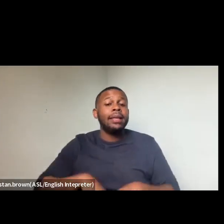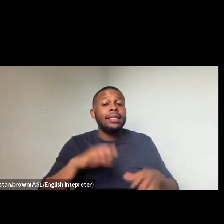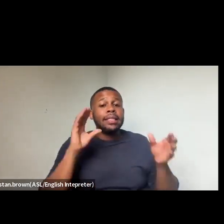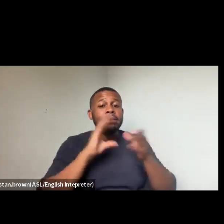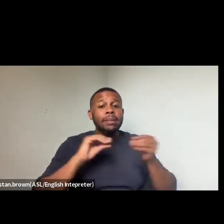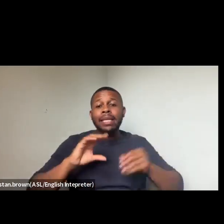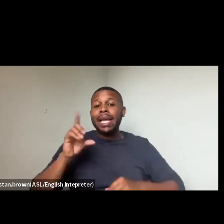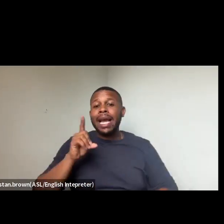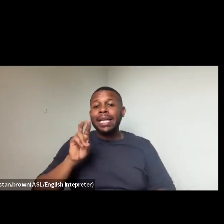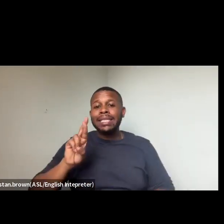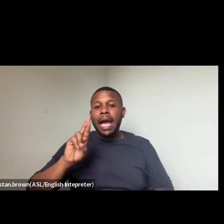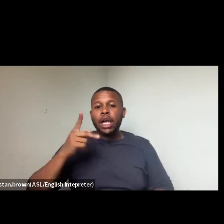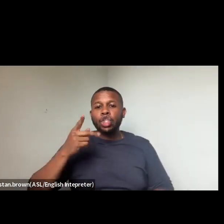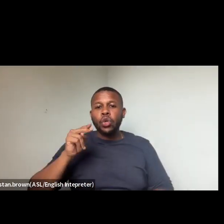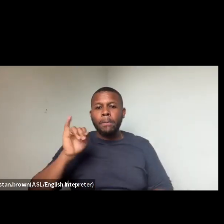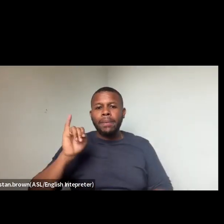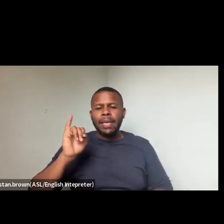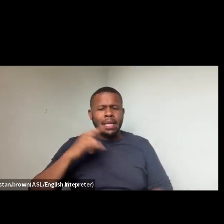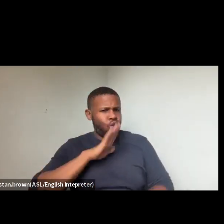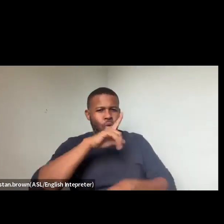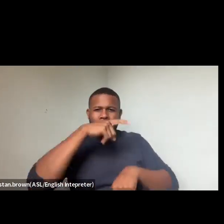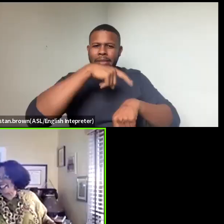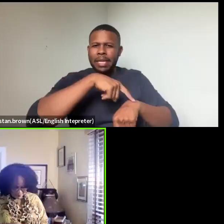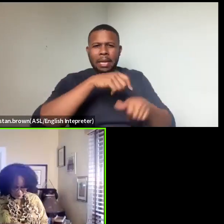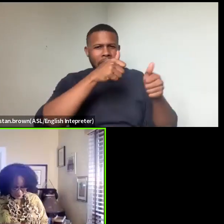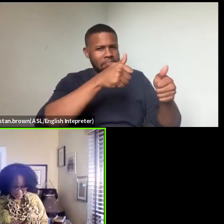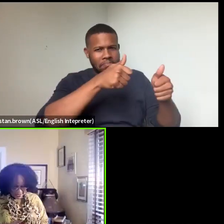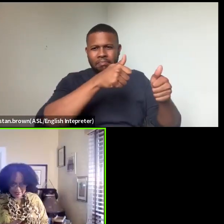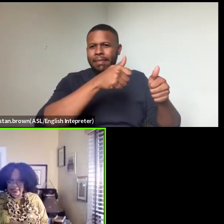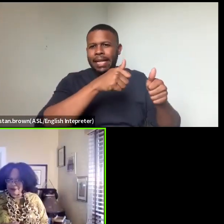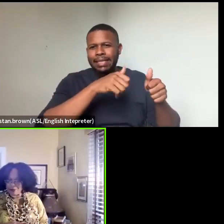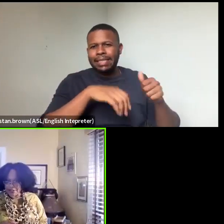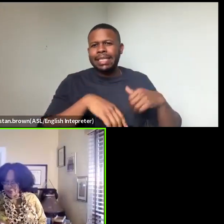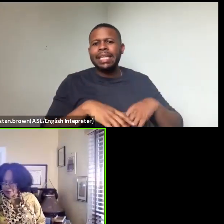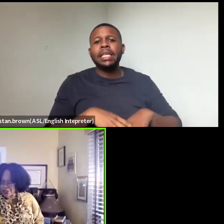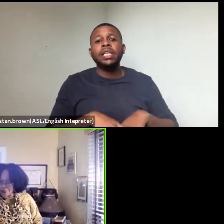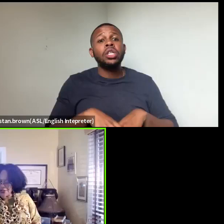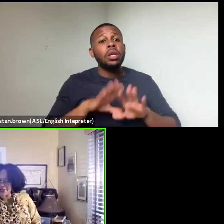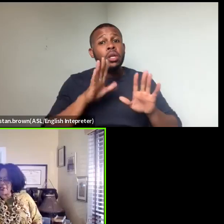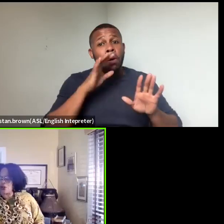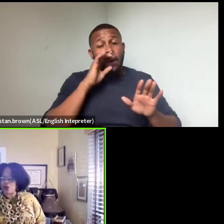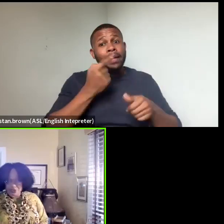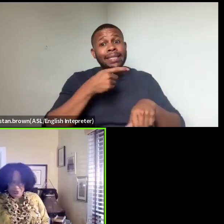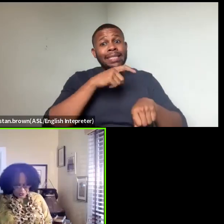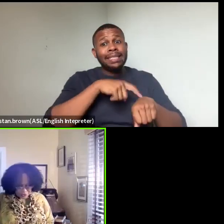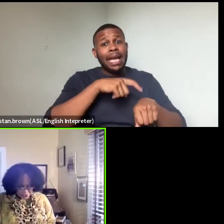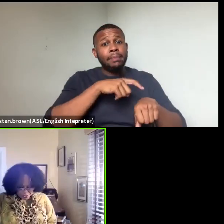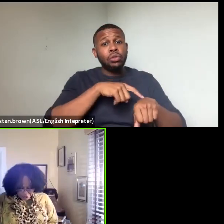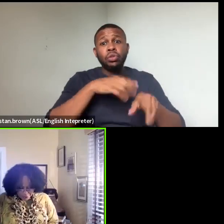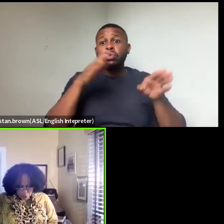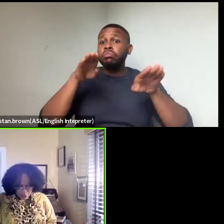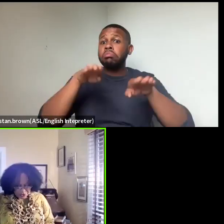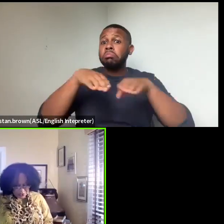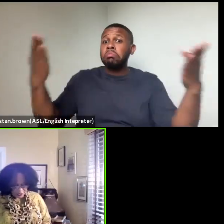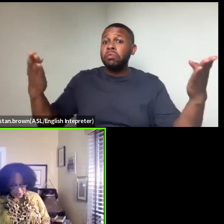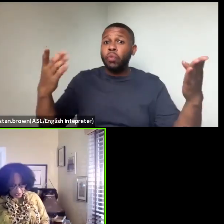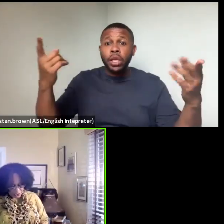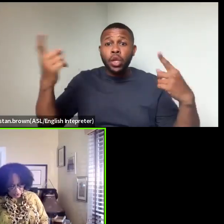have time. Sorry if I was talking too fast. I'm not sure how I did on time. Also Q&A at the end.